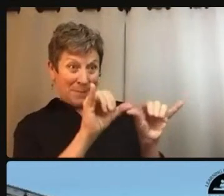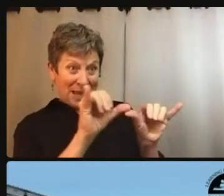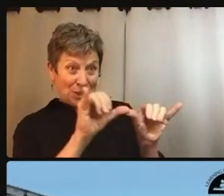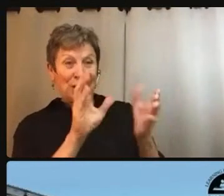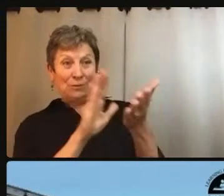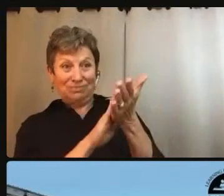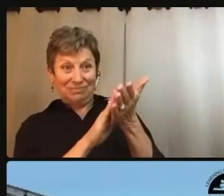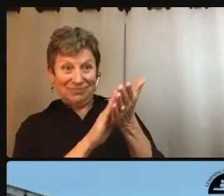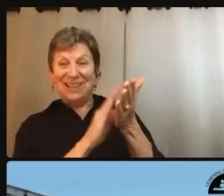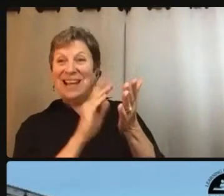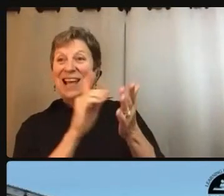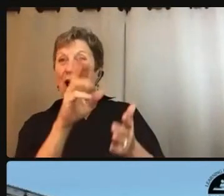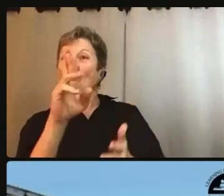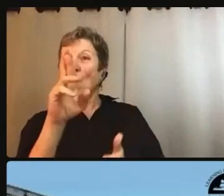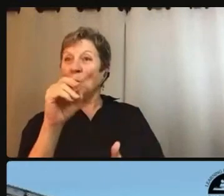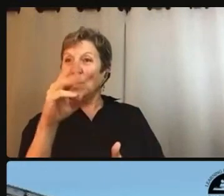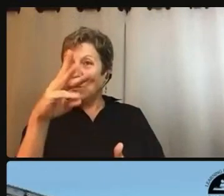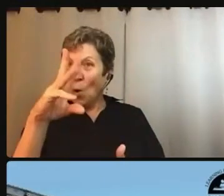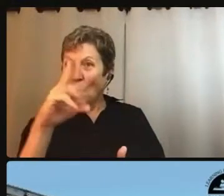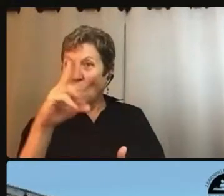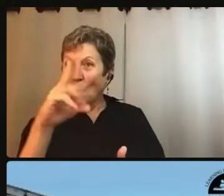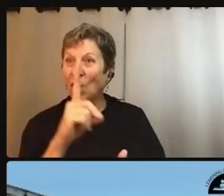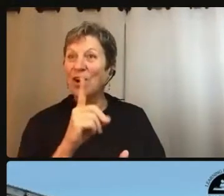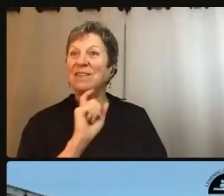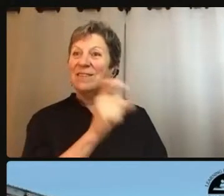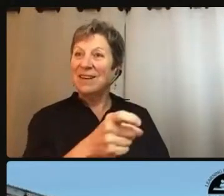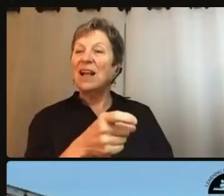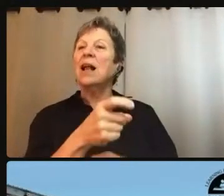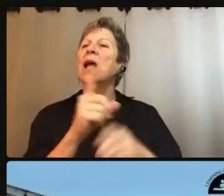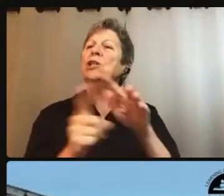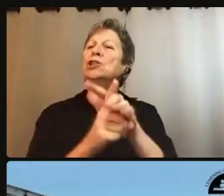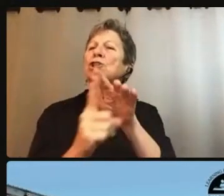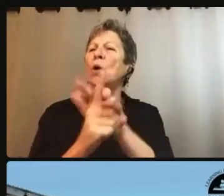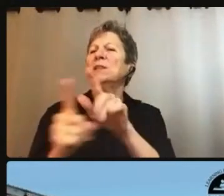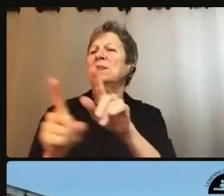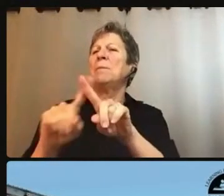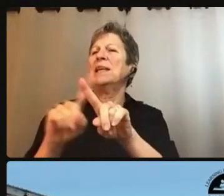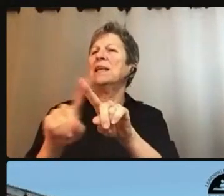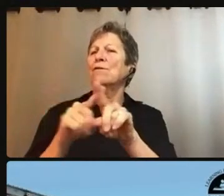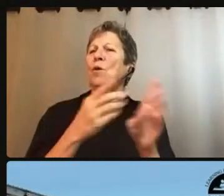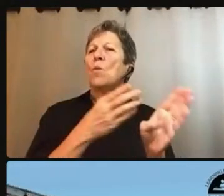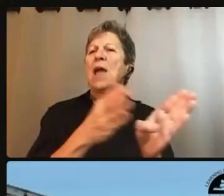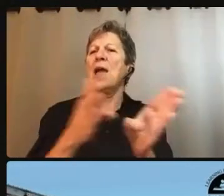BEHAVIOR.